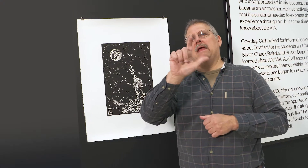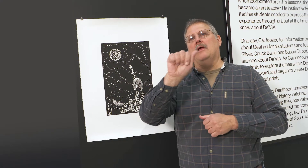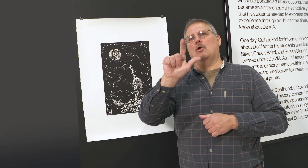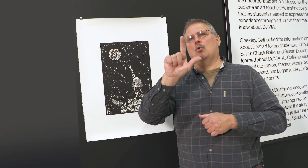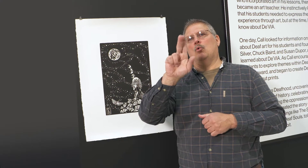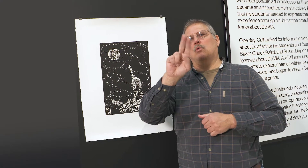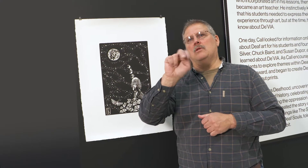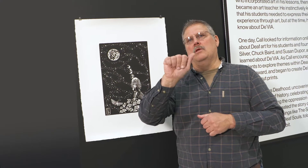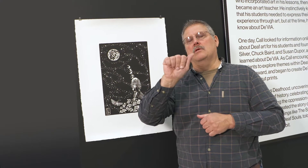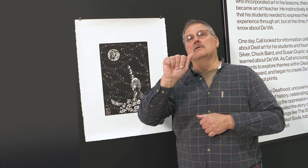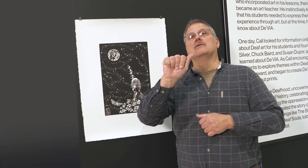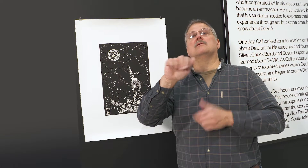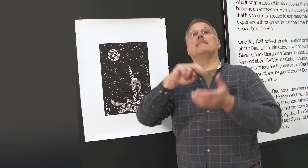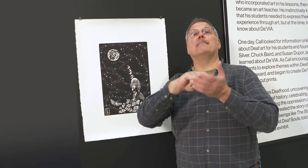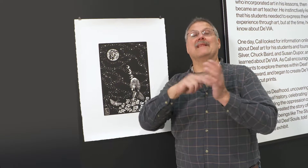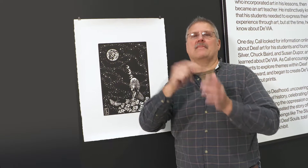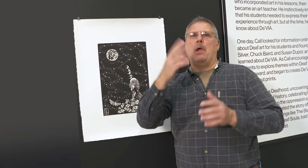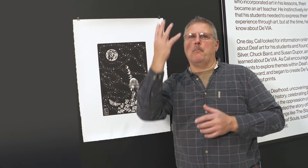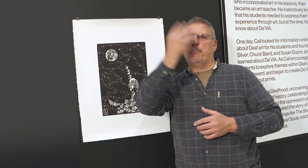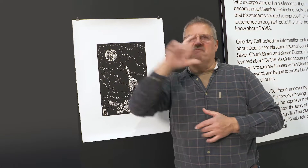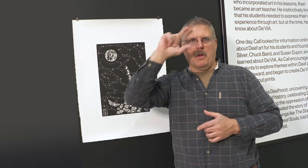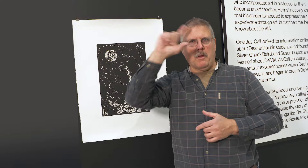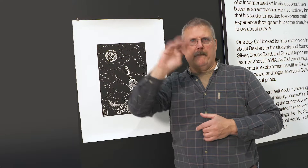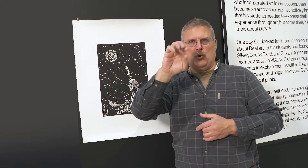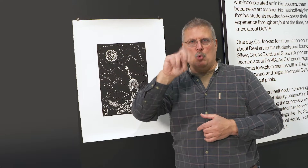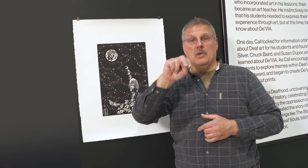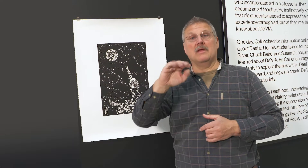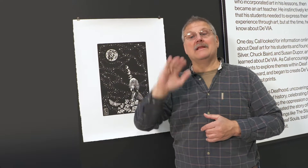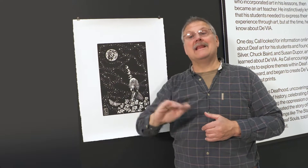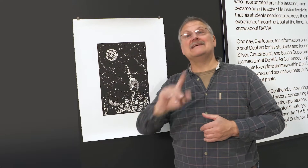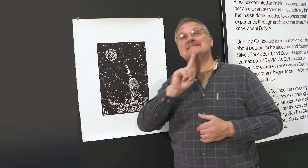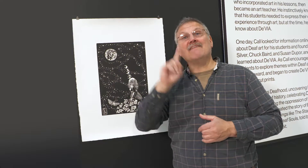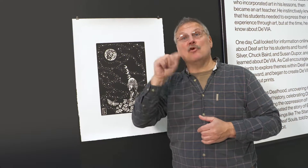This piece is titled "La Bella Luna," which means the beautiful moon.